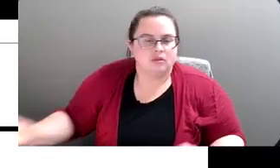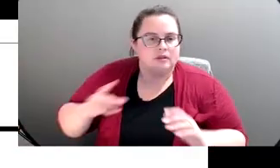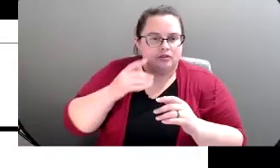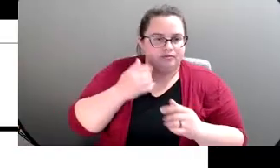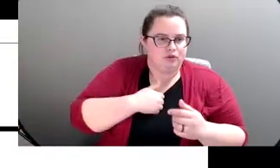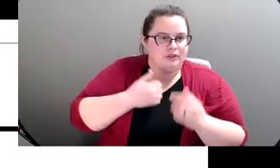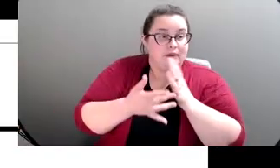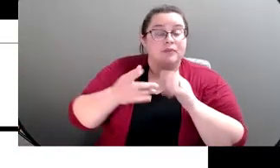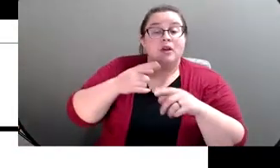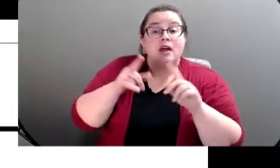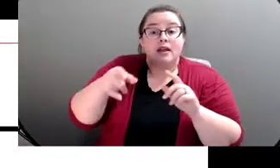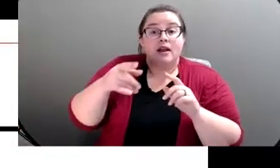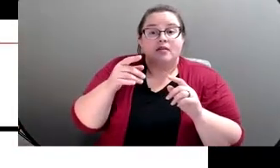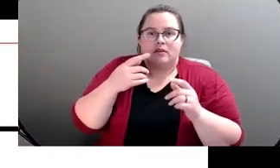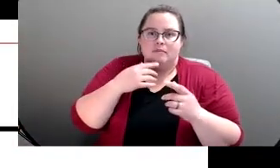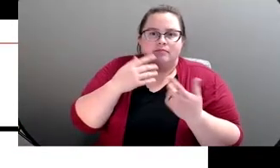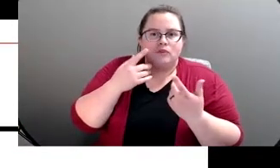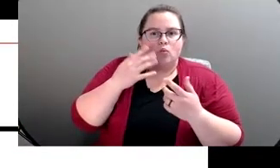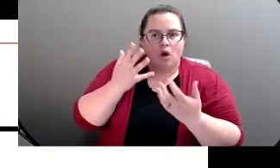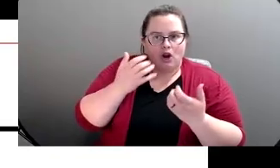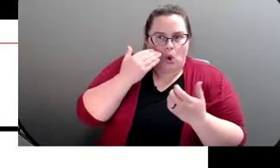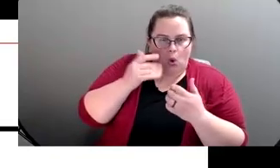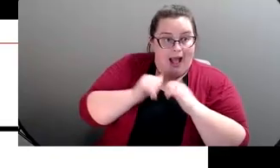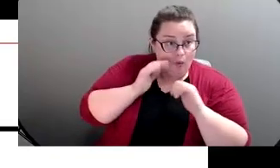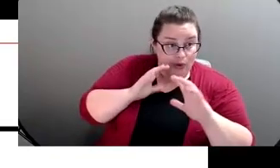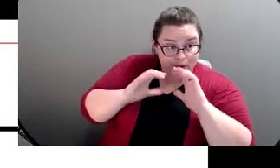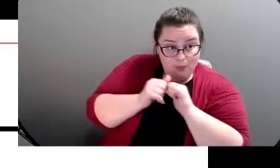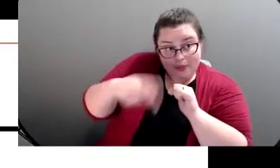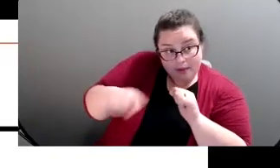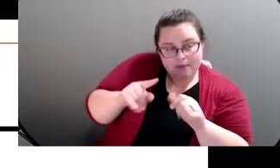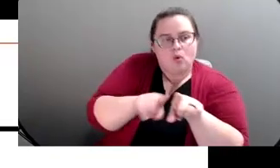And then, maybe, Sue,